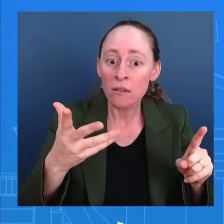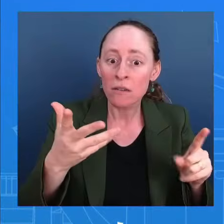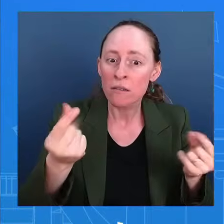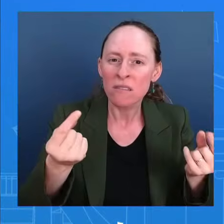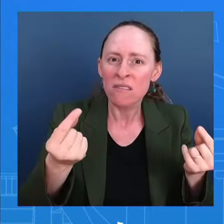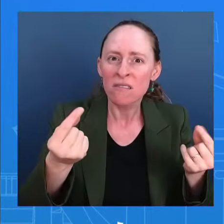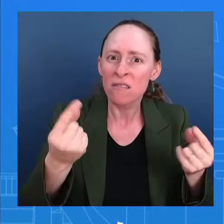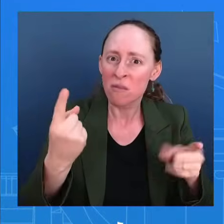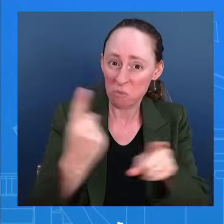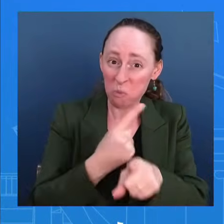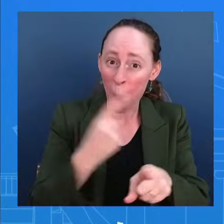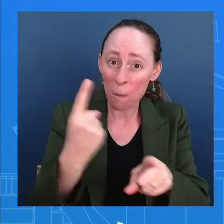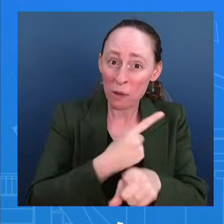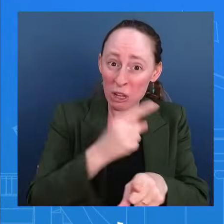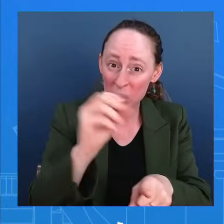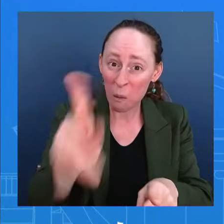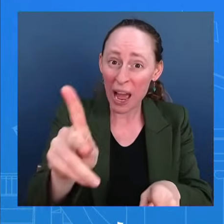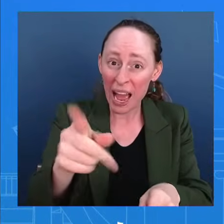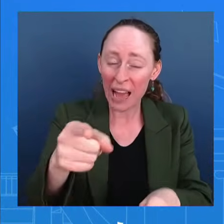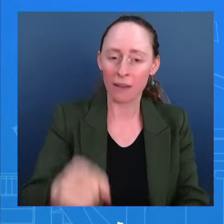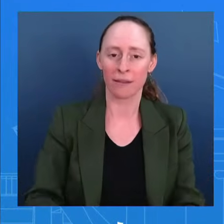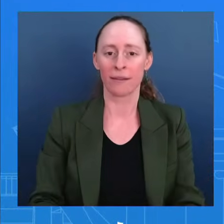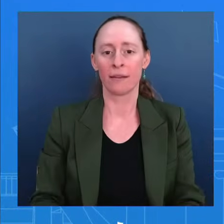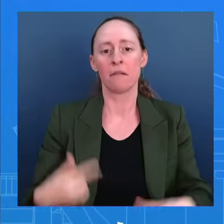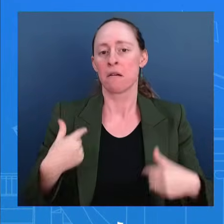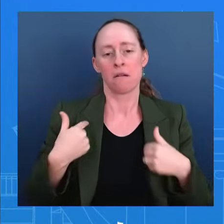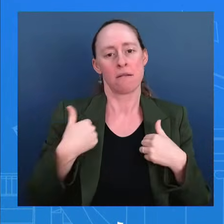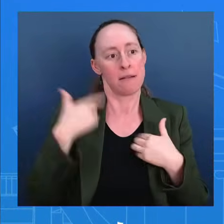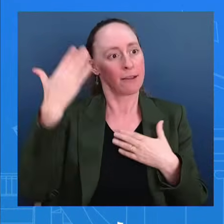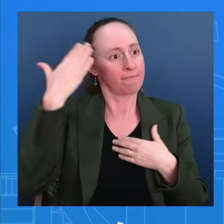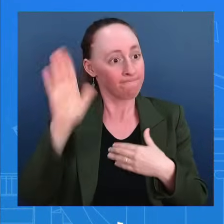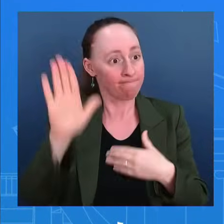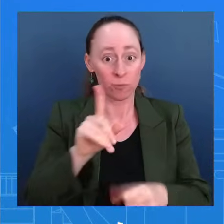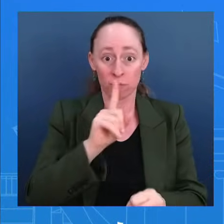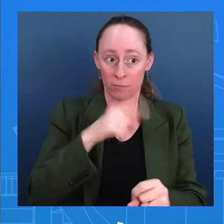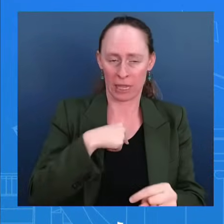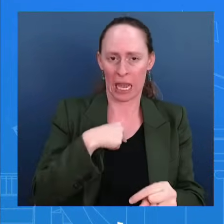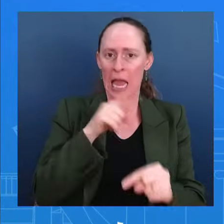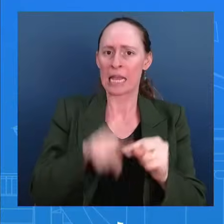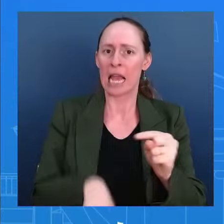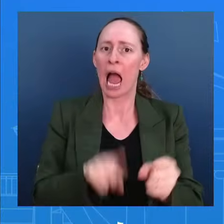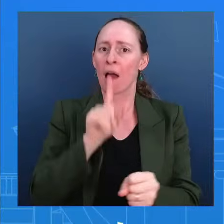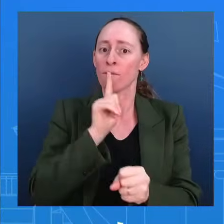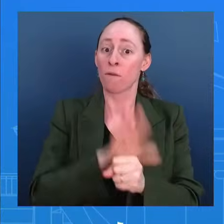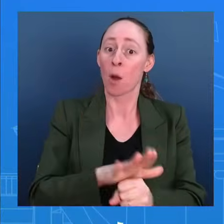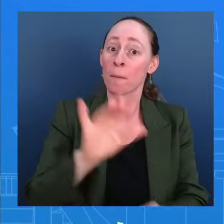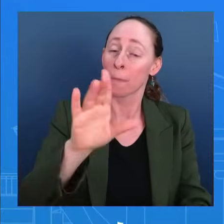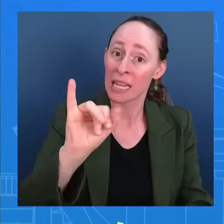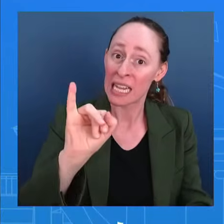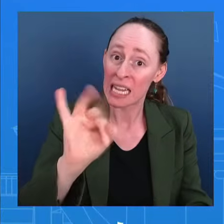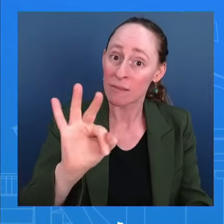but if it is indeed true, are we concerns? Do we have serious concerns? Yes, if it is true.